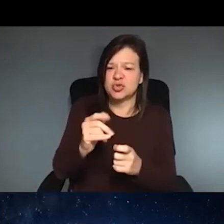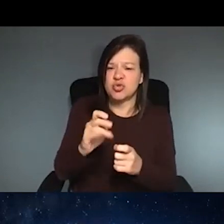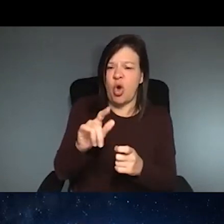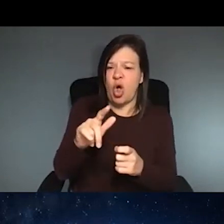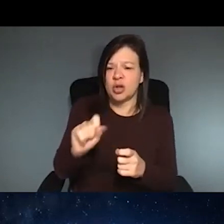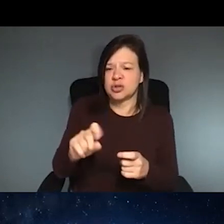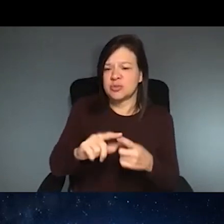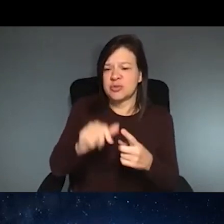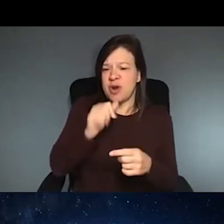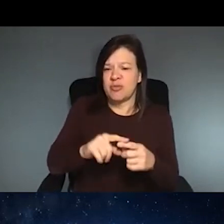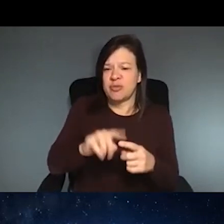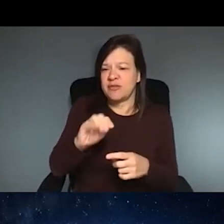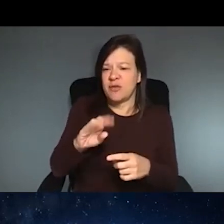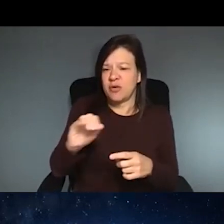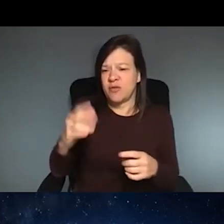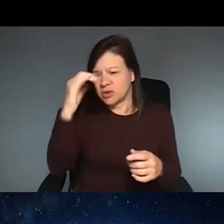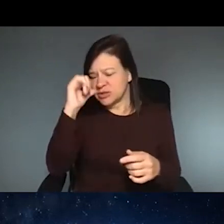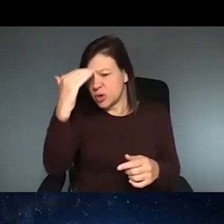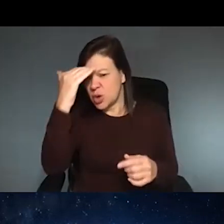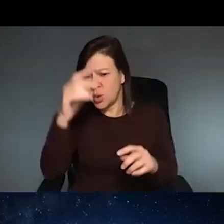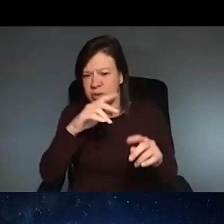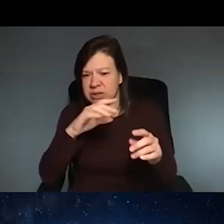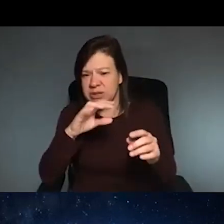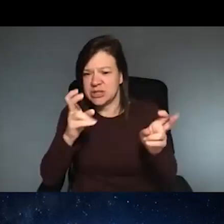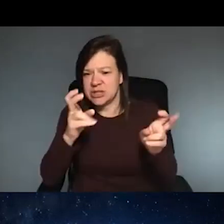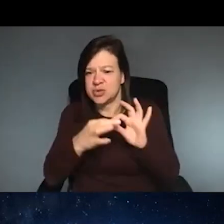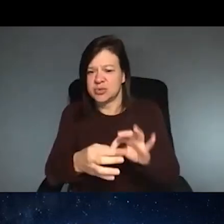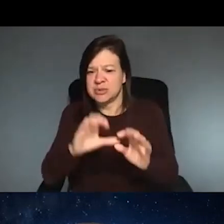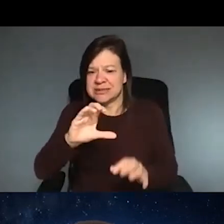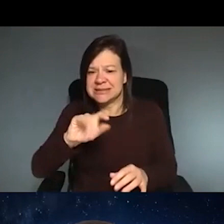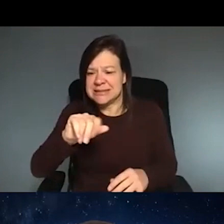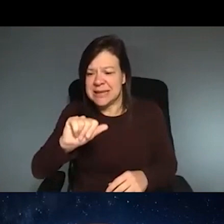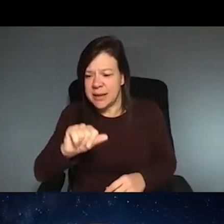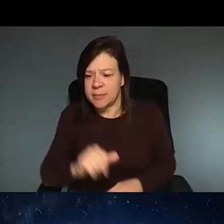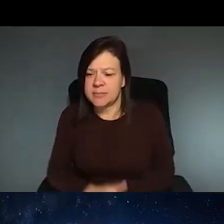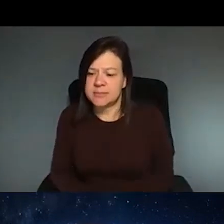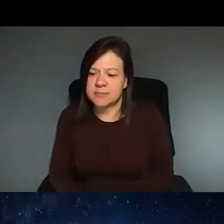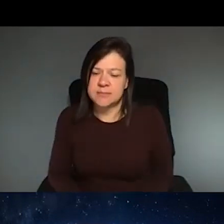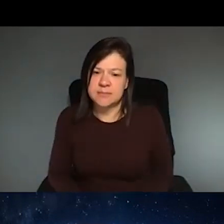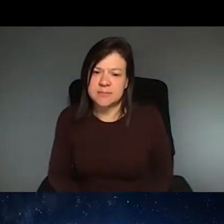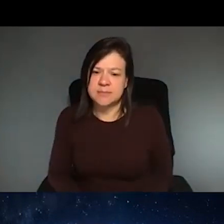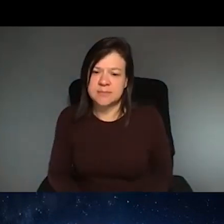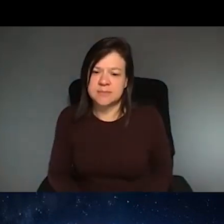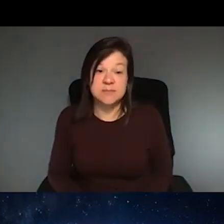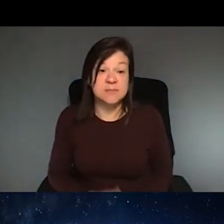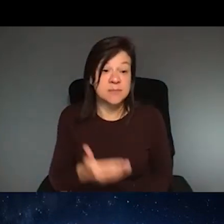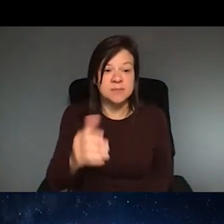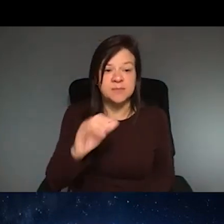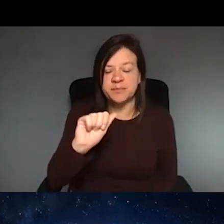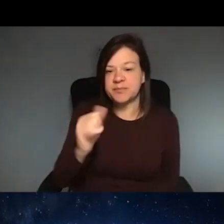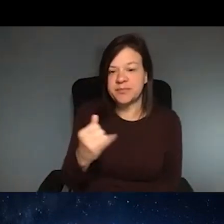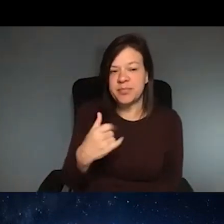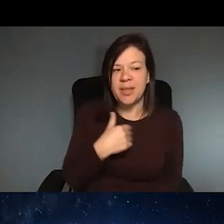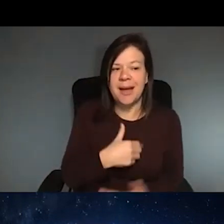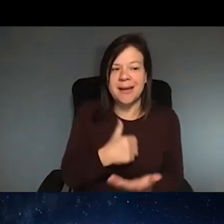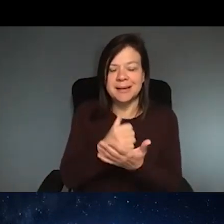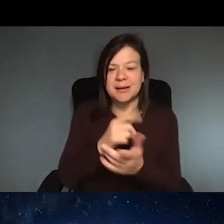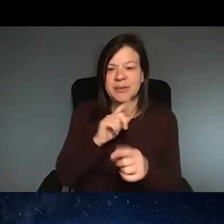THEY ARE NOT REALLY A 404, IS THERE A KNOWN ISSUE AROUND CTAs? I CAN HELP TO ANSWER IT A BIT.